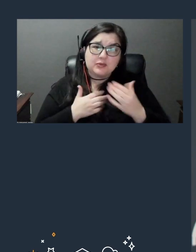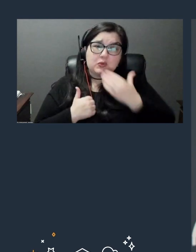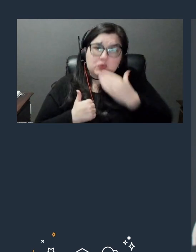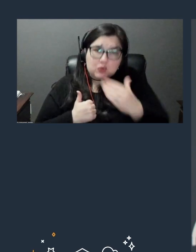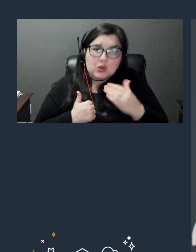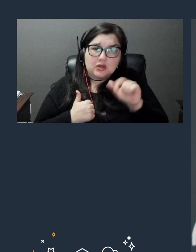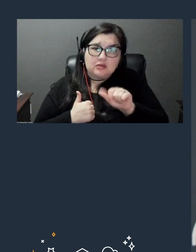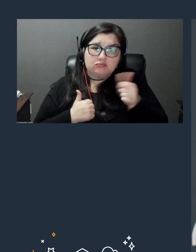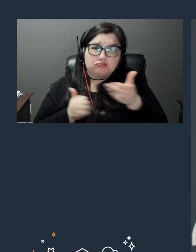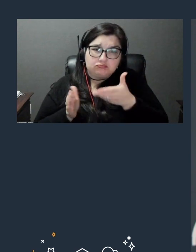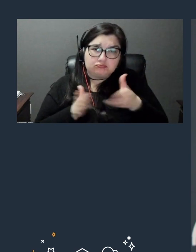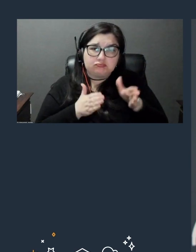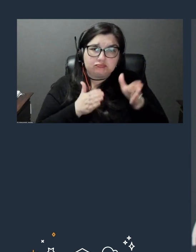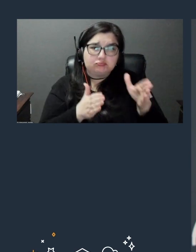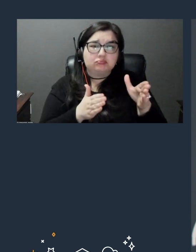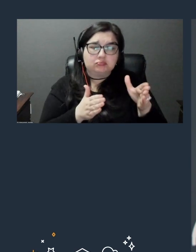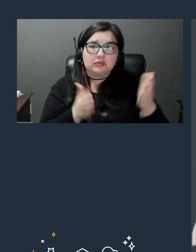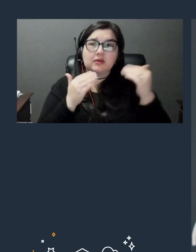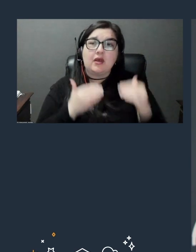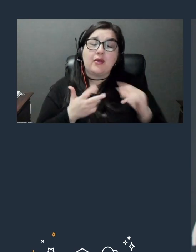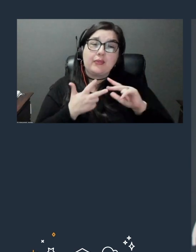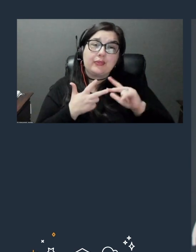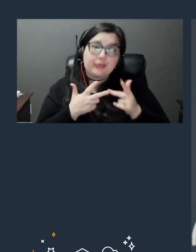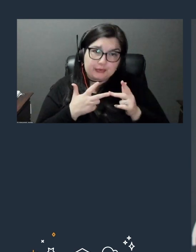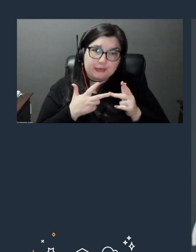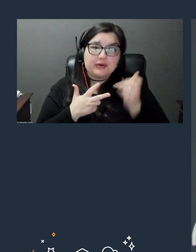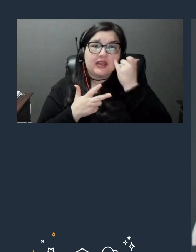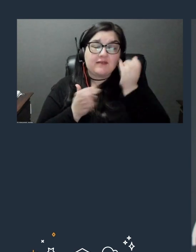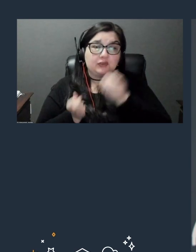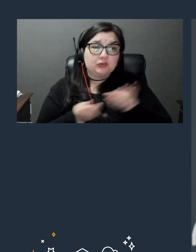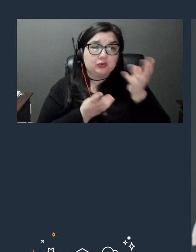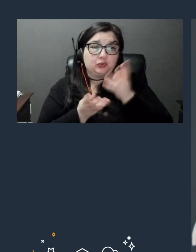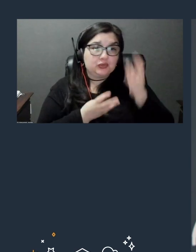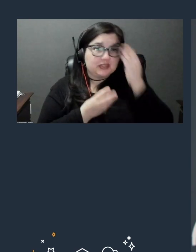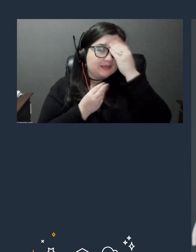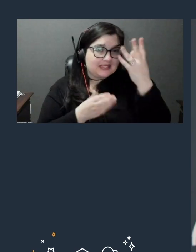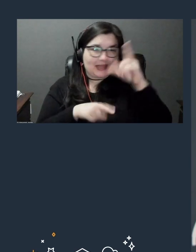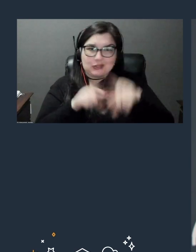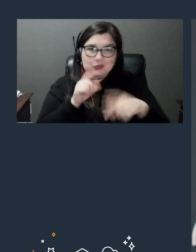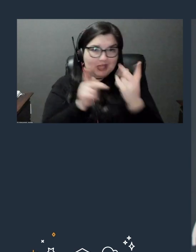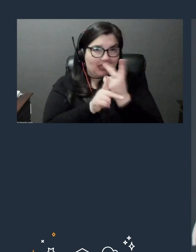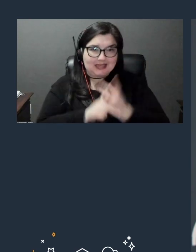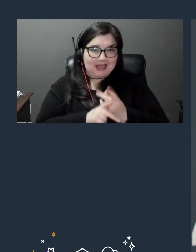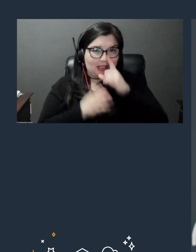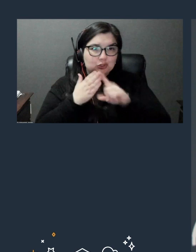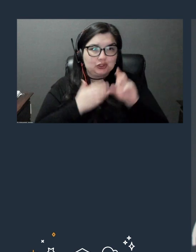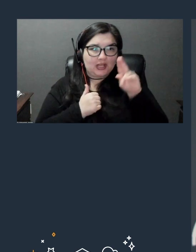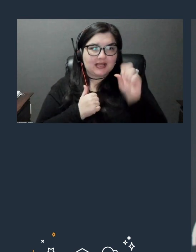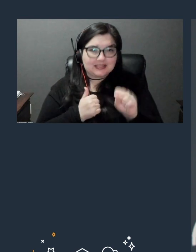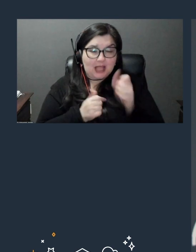Third, would be if you're dealing with stream data where you cannot calculate the checksum of the object before uploading the object,